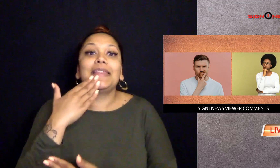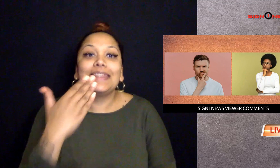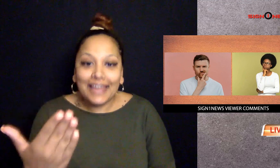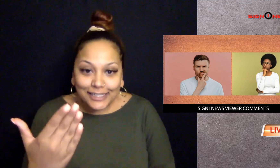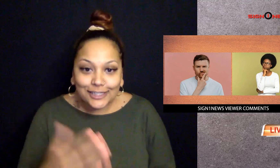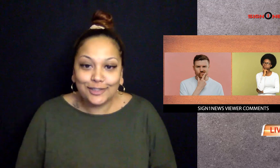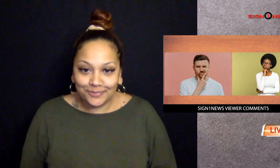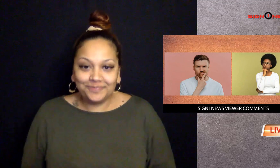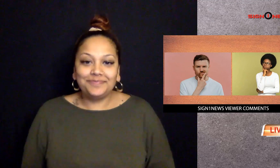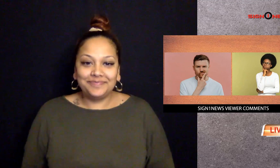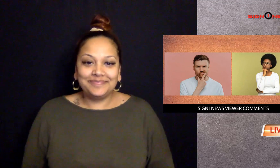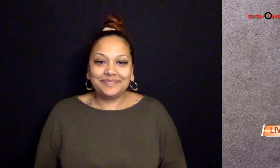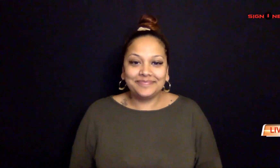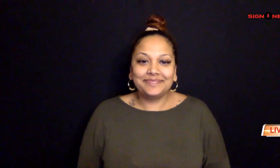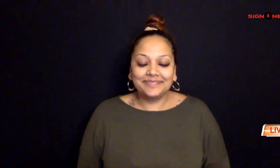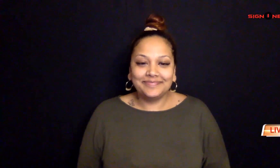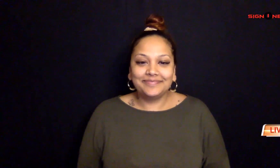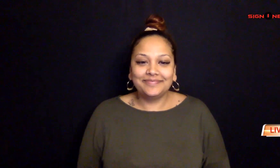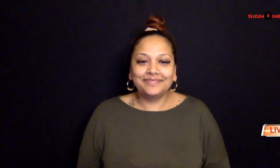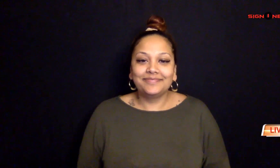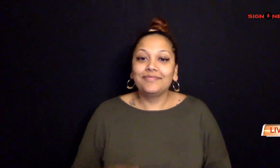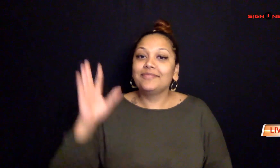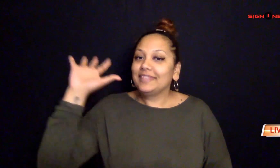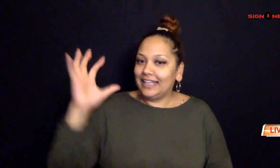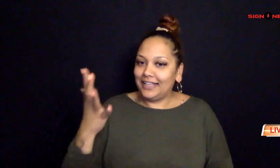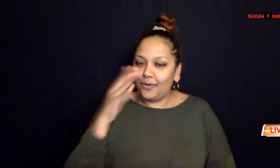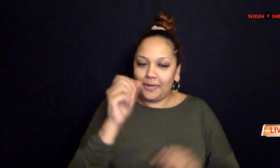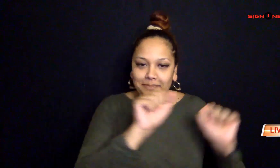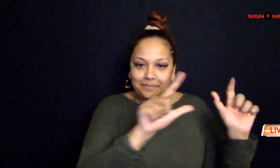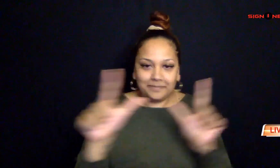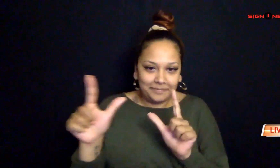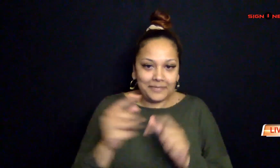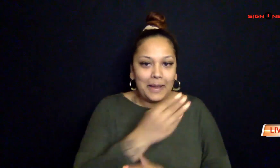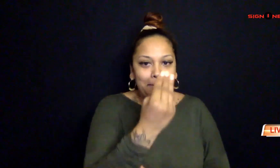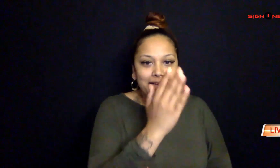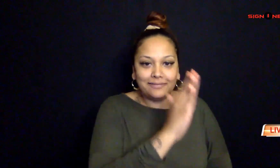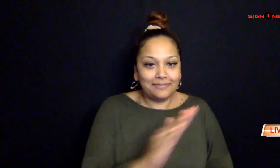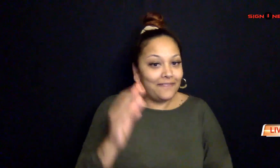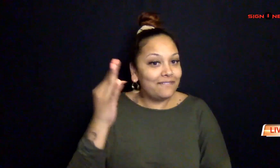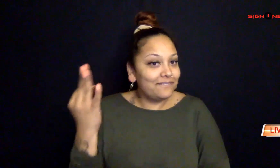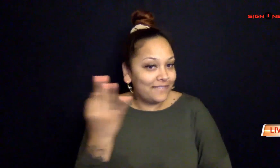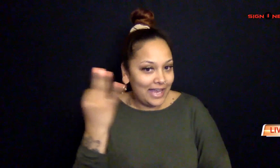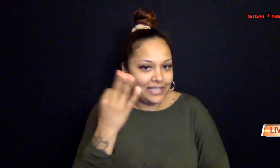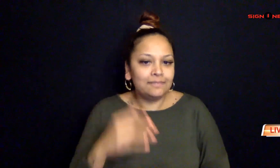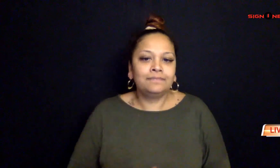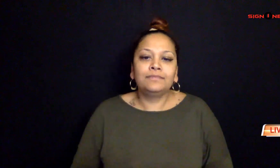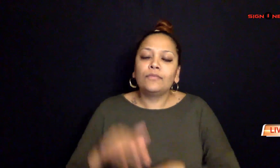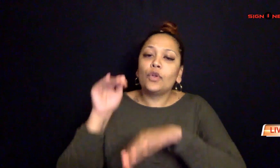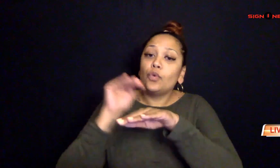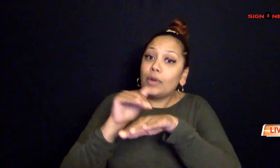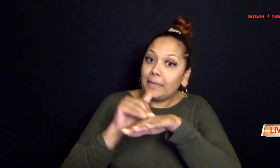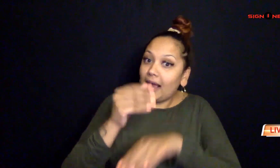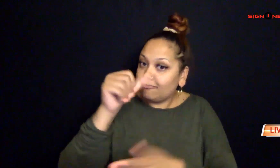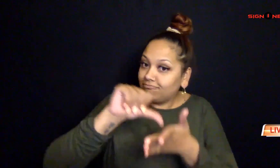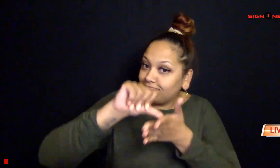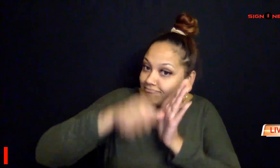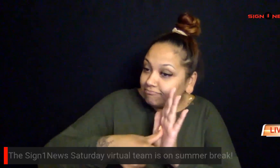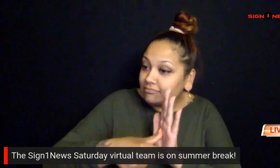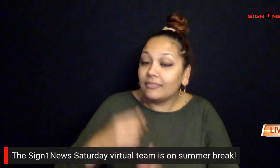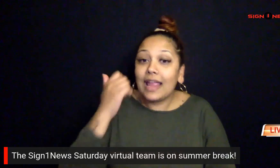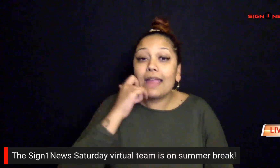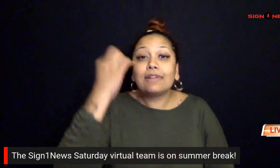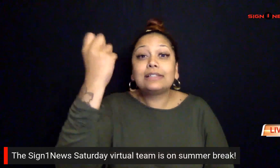us to keep going thank you Sign1News will be broadcasting updates Monday through Friday